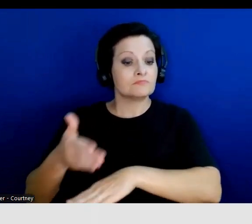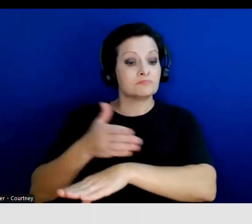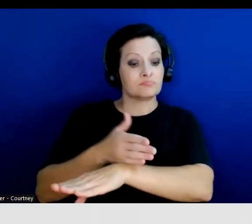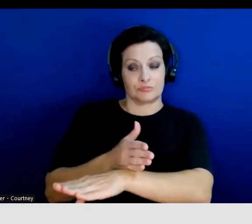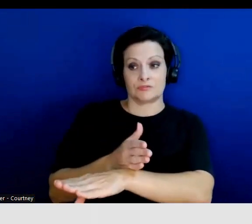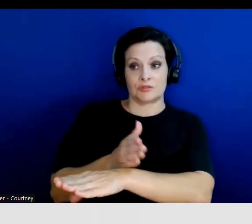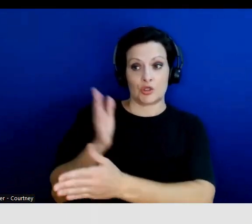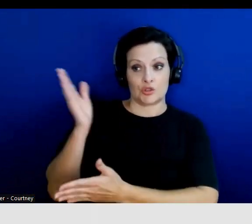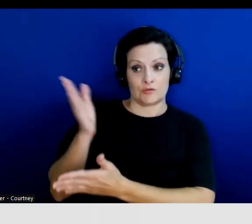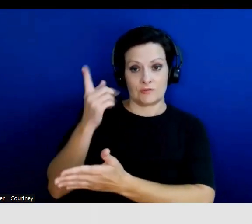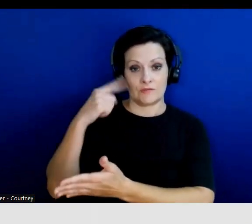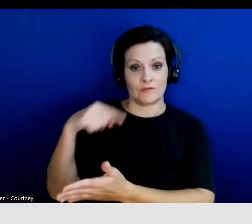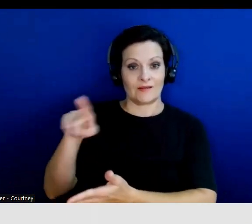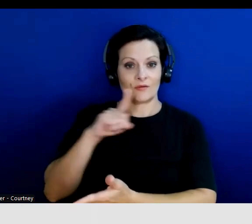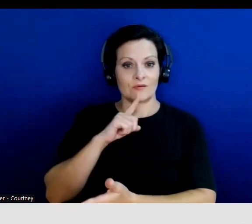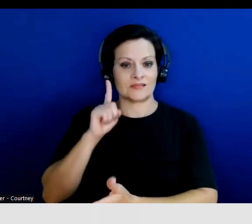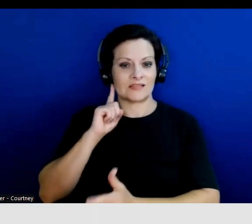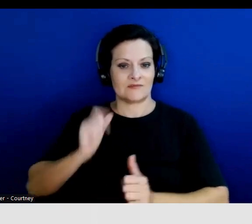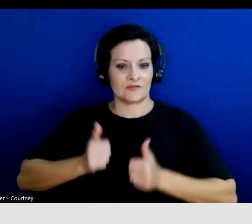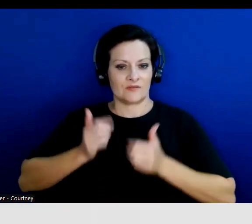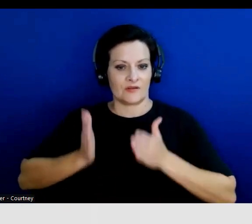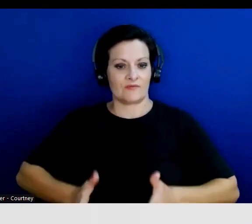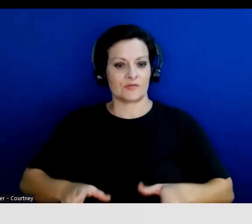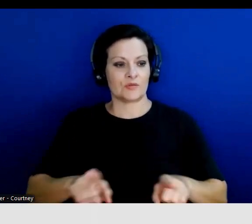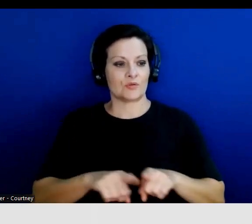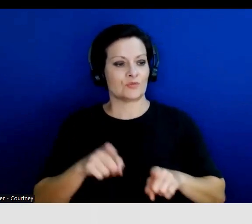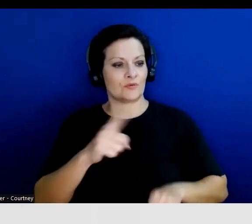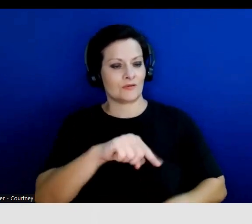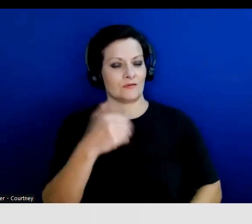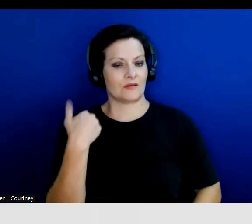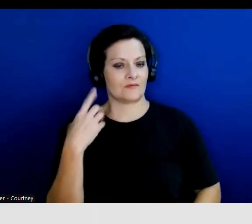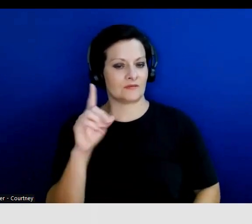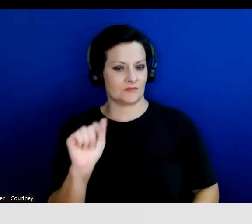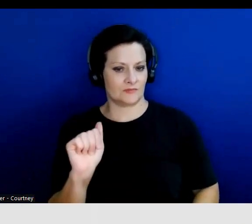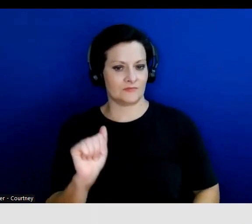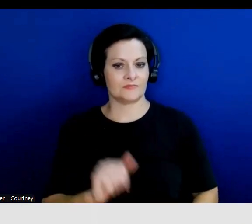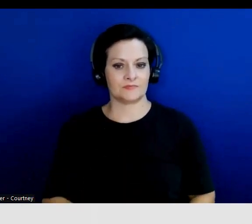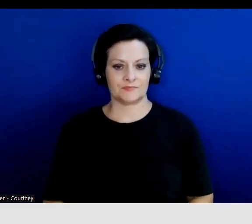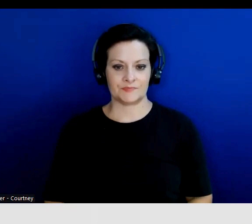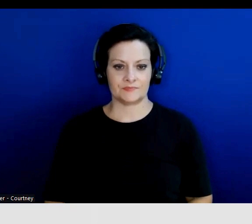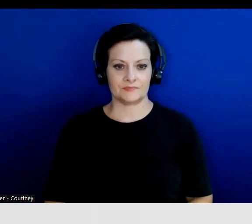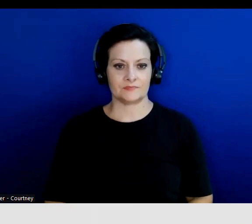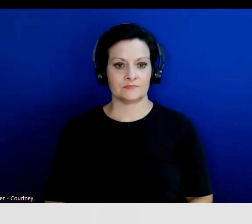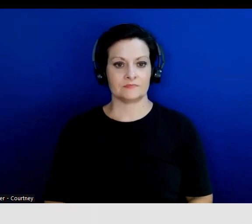for Deaf survivors and survivors with disabilities. The purpose areas for the